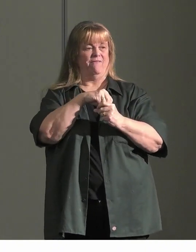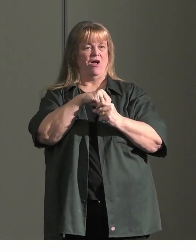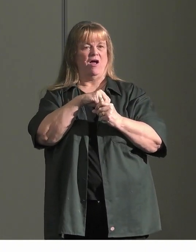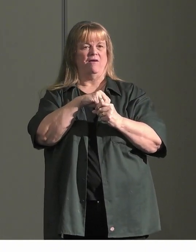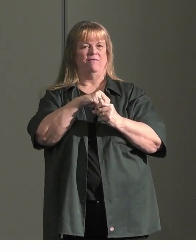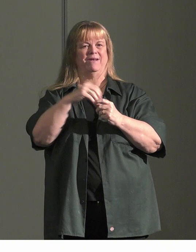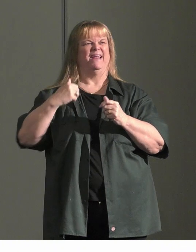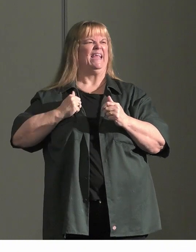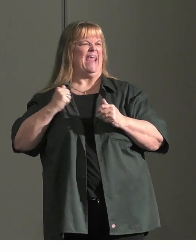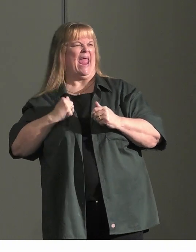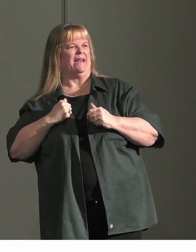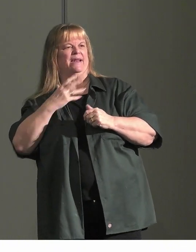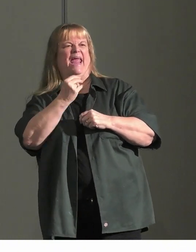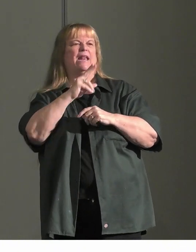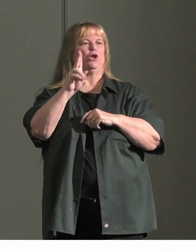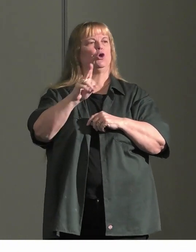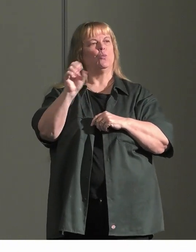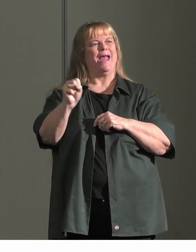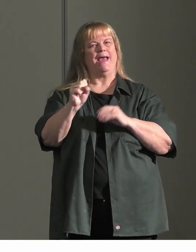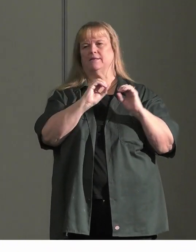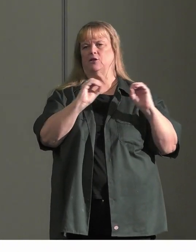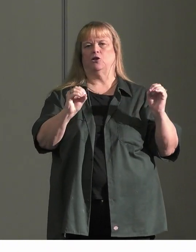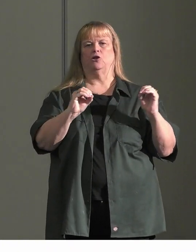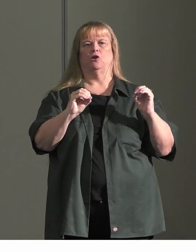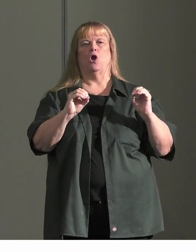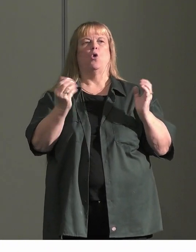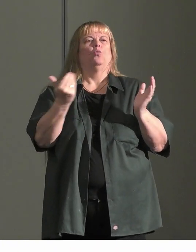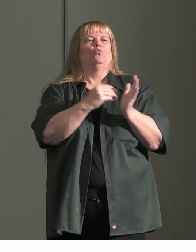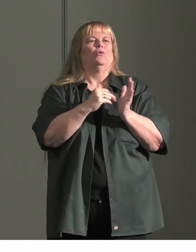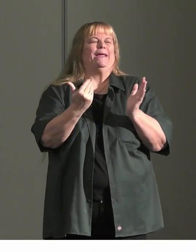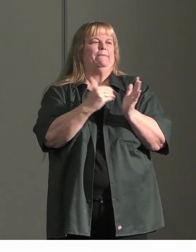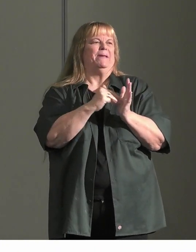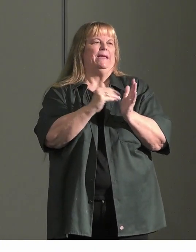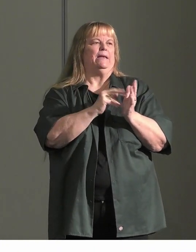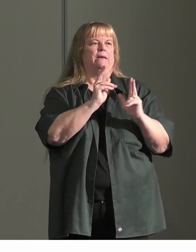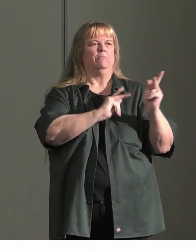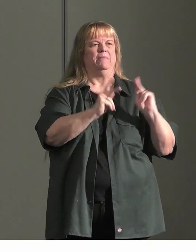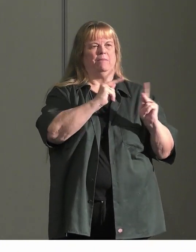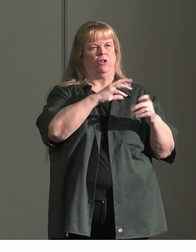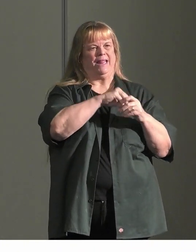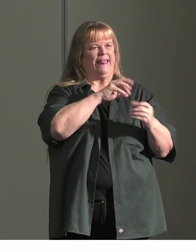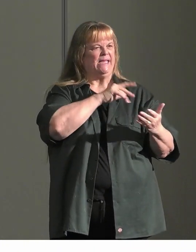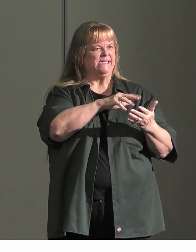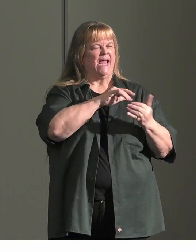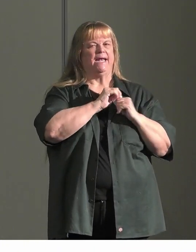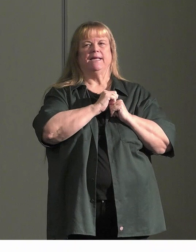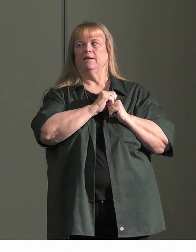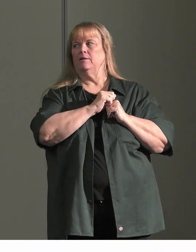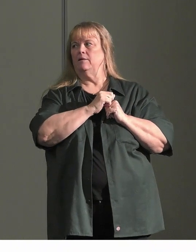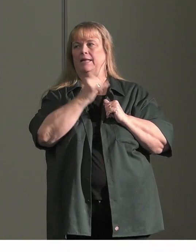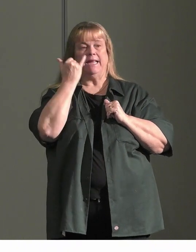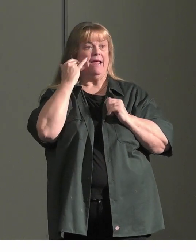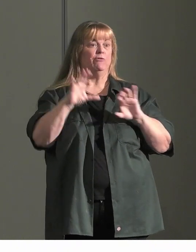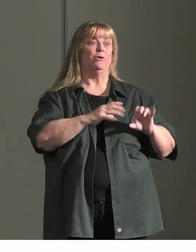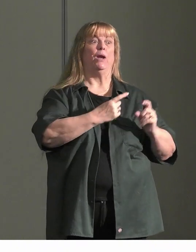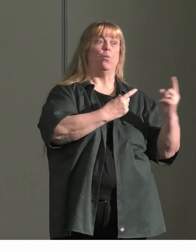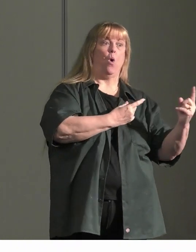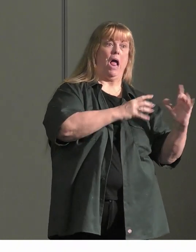and U.S. based we had no repeat participants in this study. So you did one session you would not